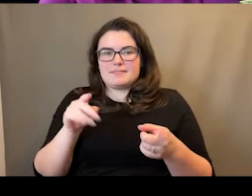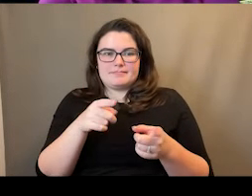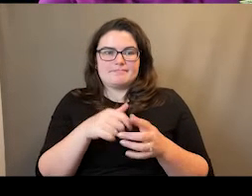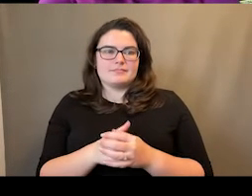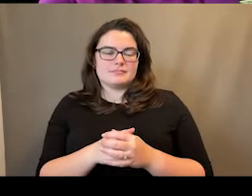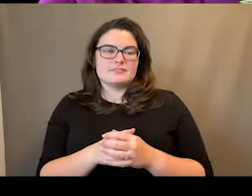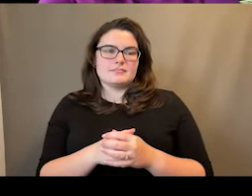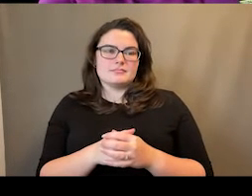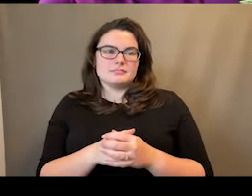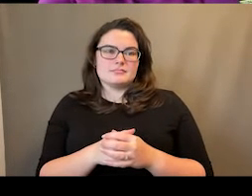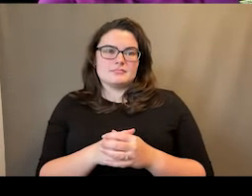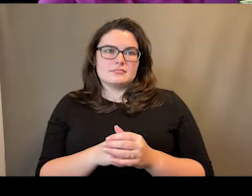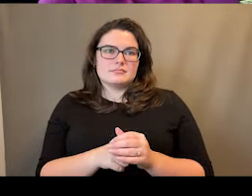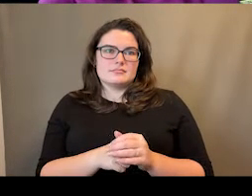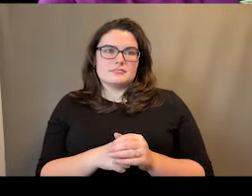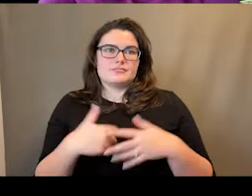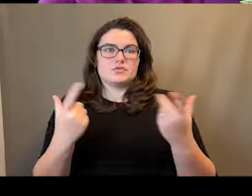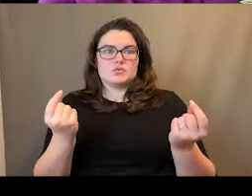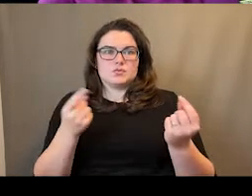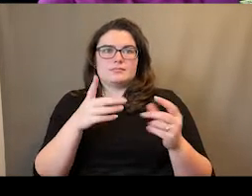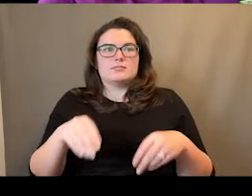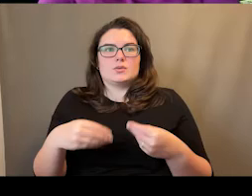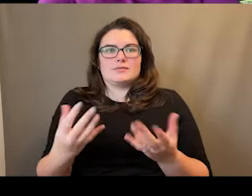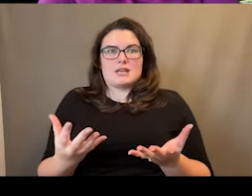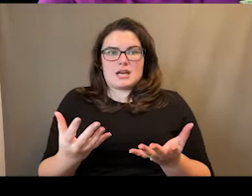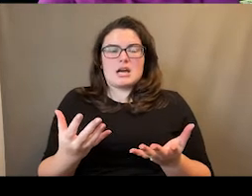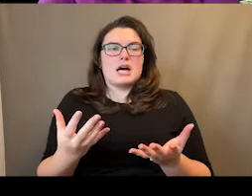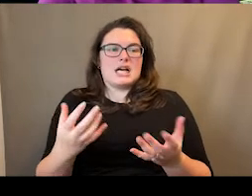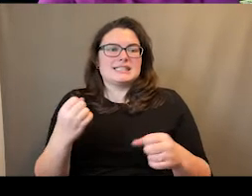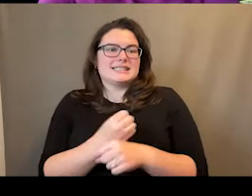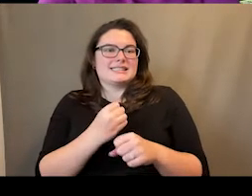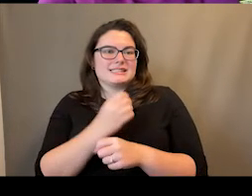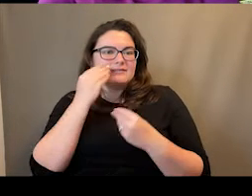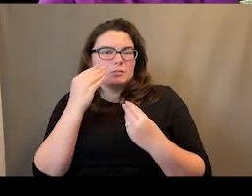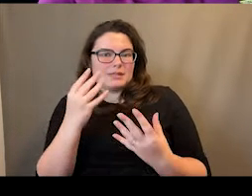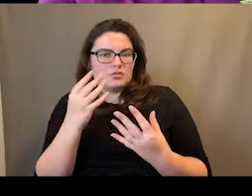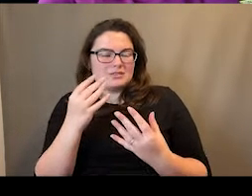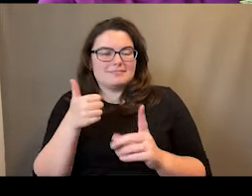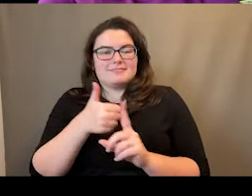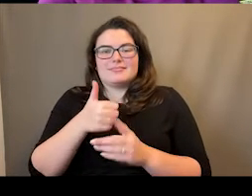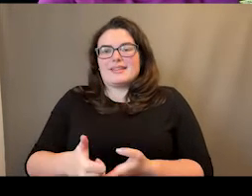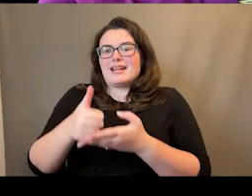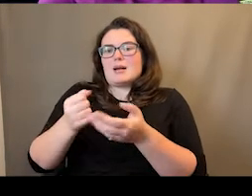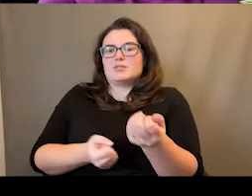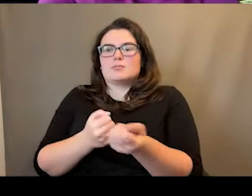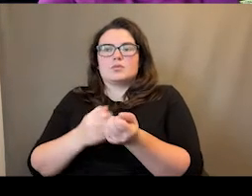What they do is they provide statistical information, that helped to support research in certain areas,